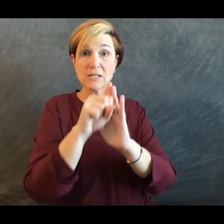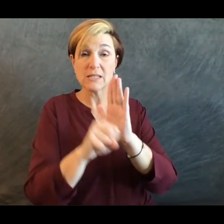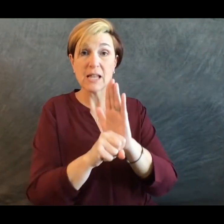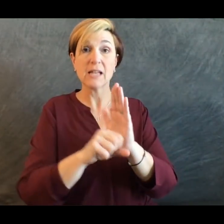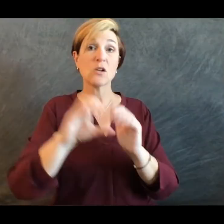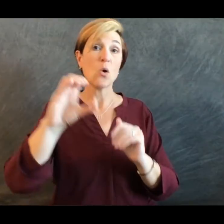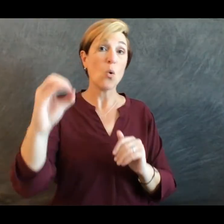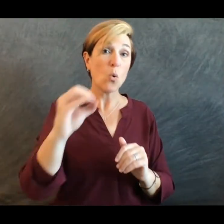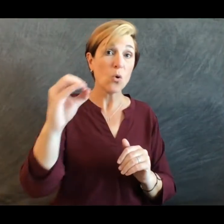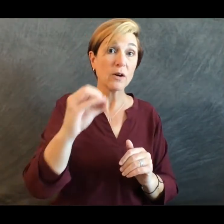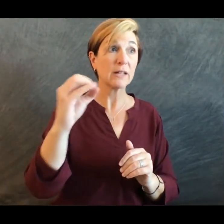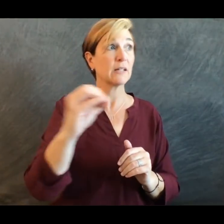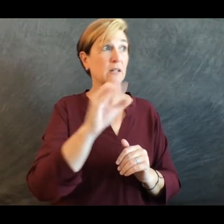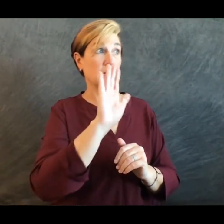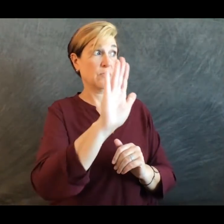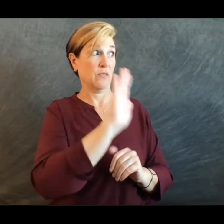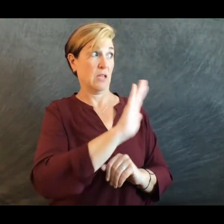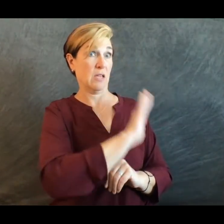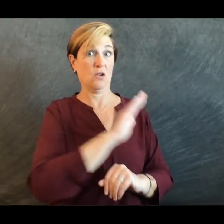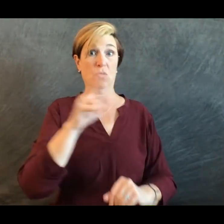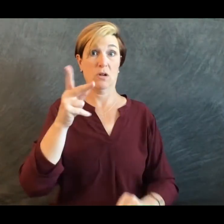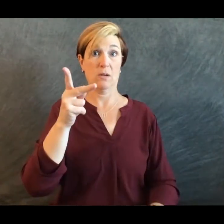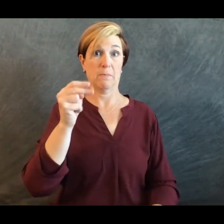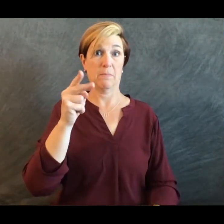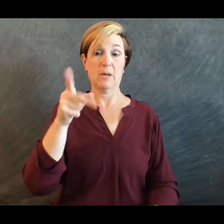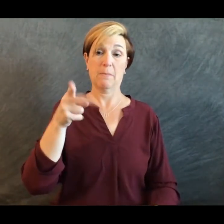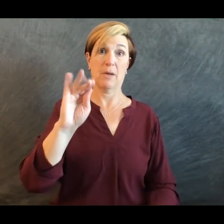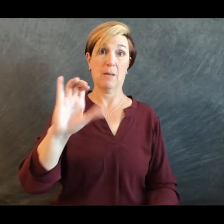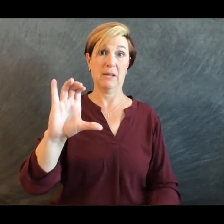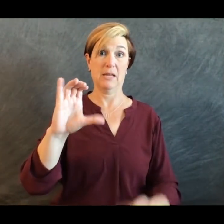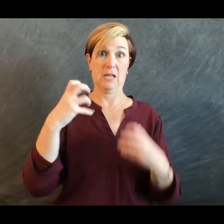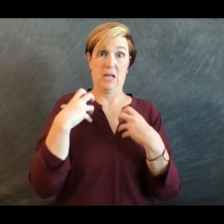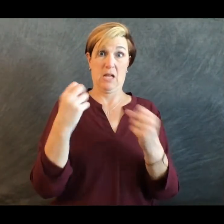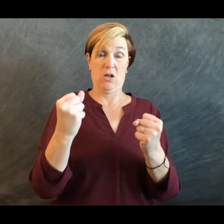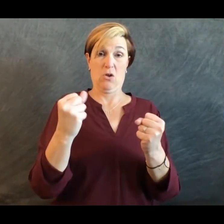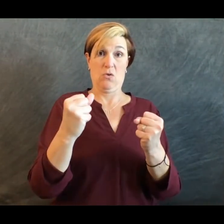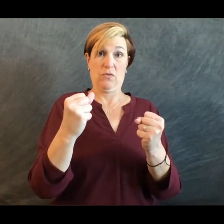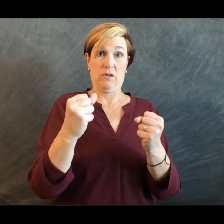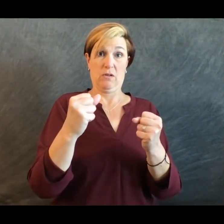officials about how they were able to keep the virus from ever becoming